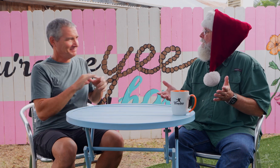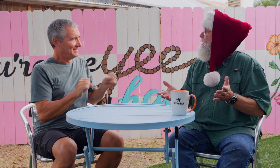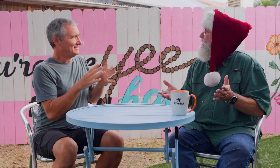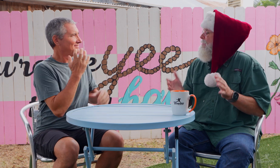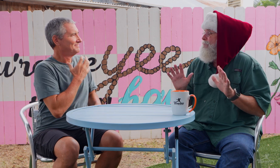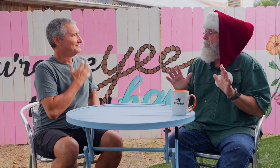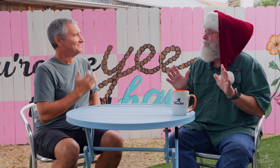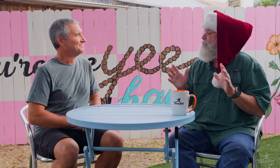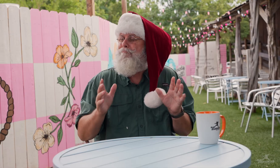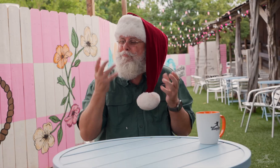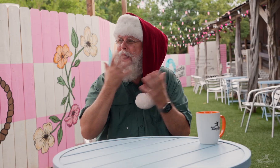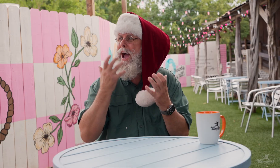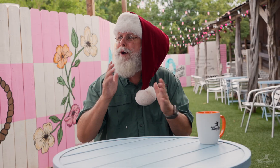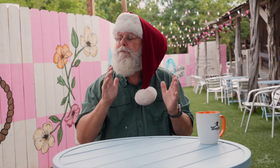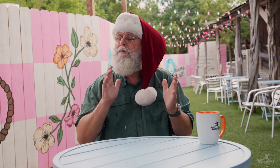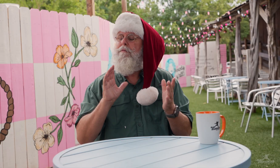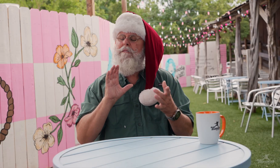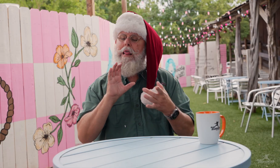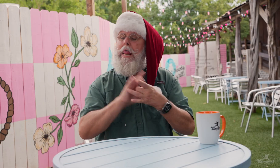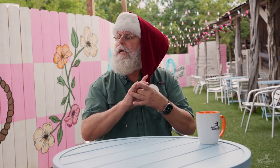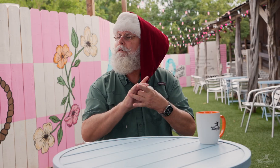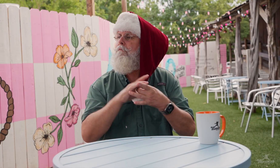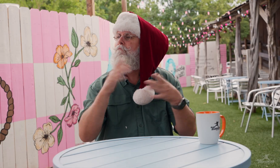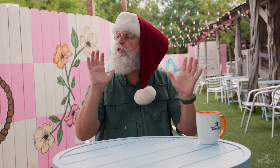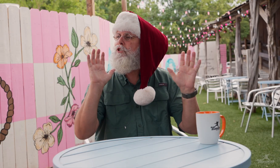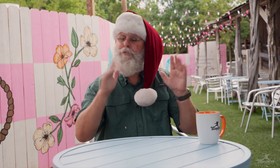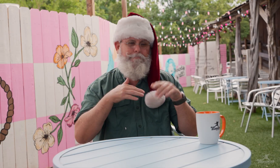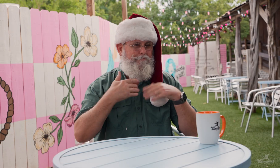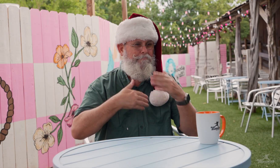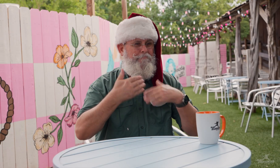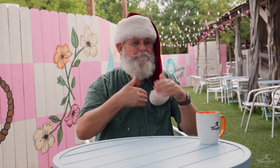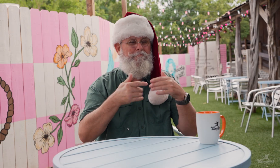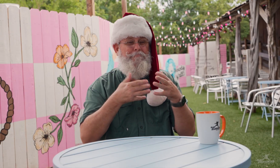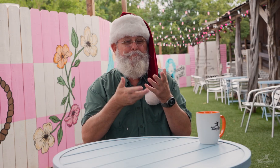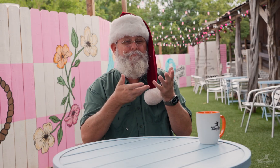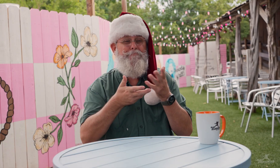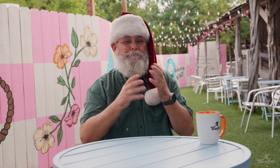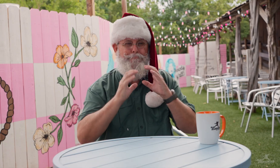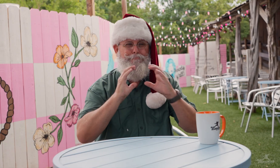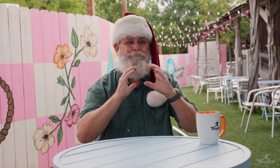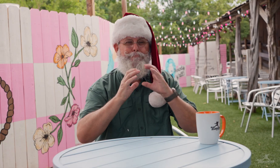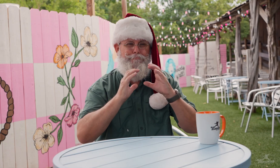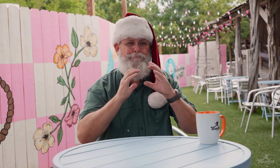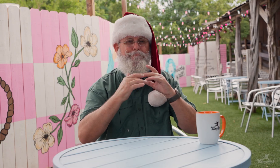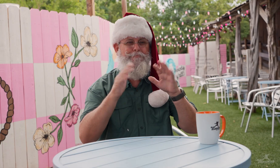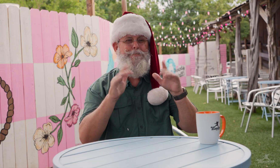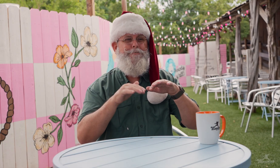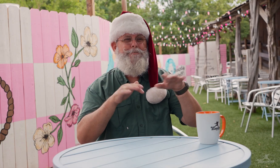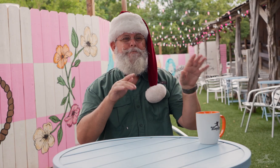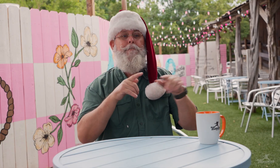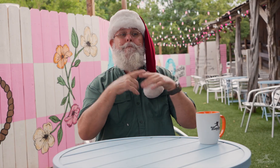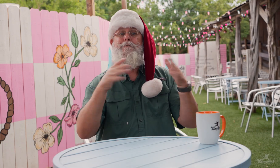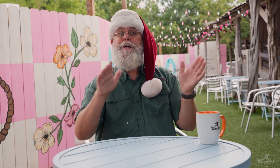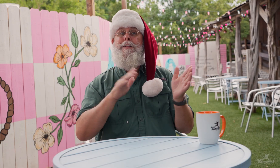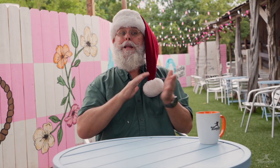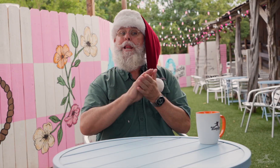It's amazing, that connection was there. We carried on and communicated.